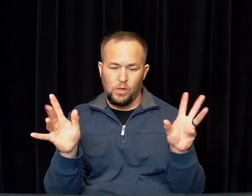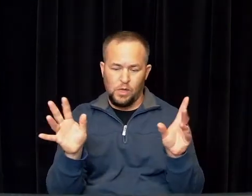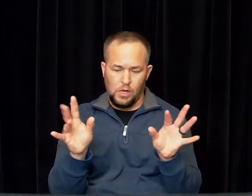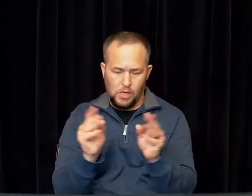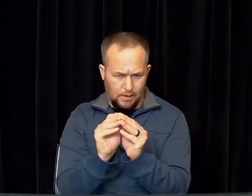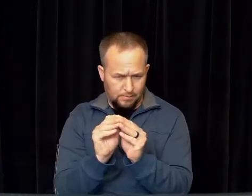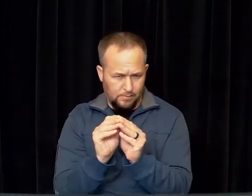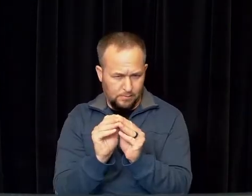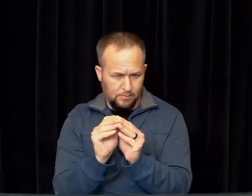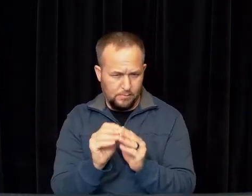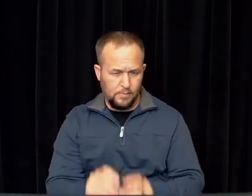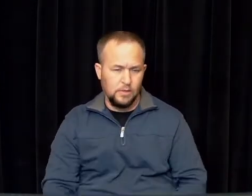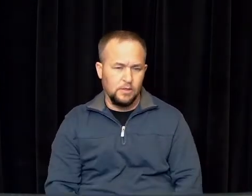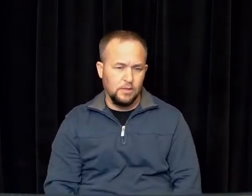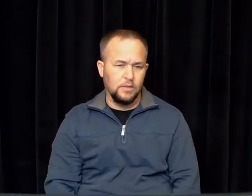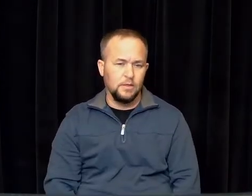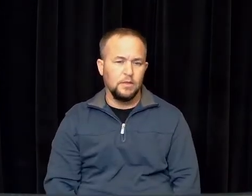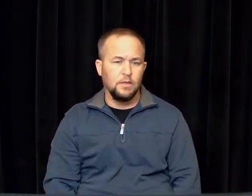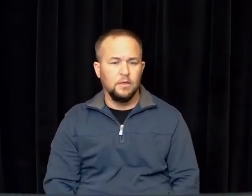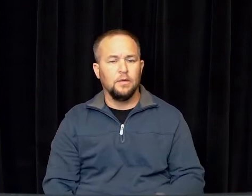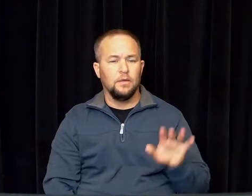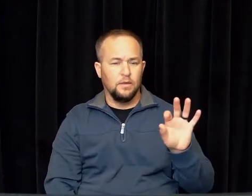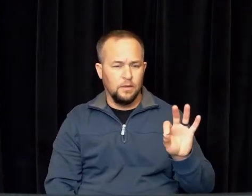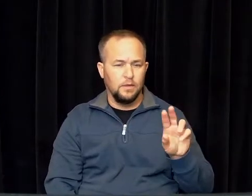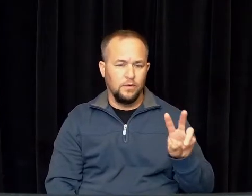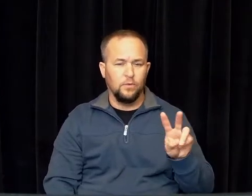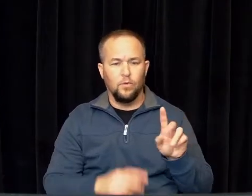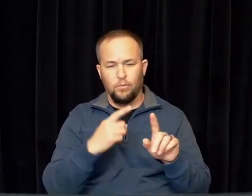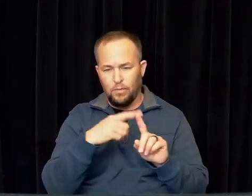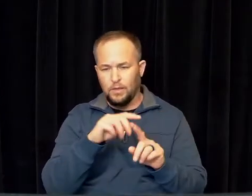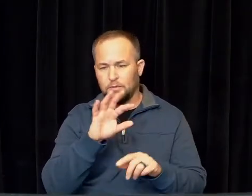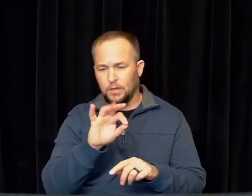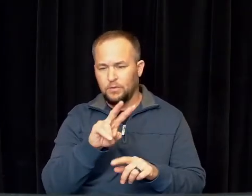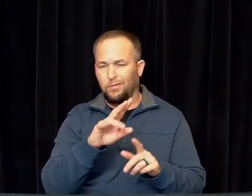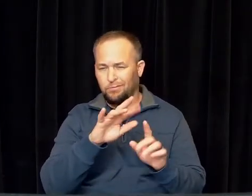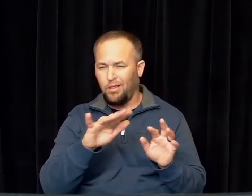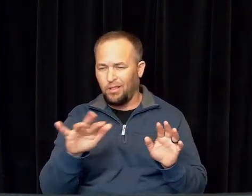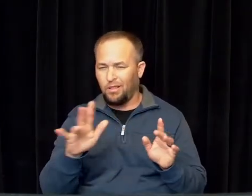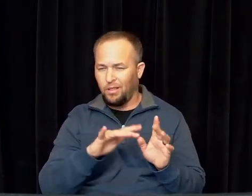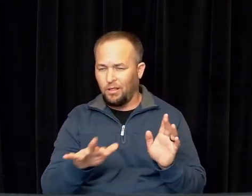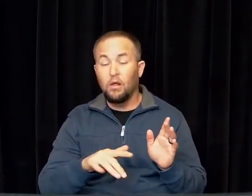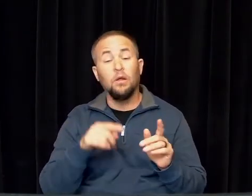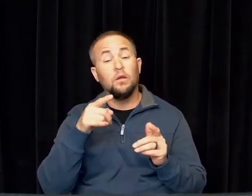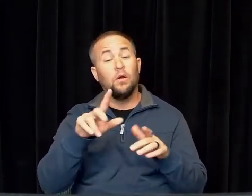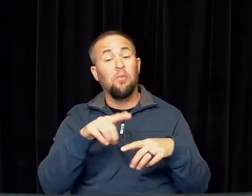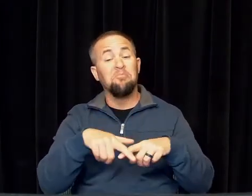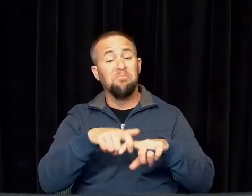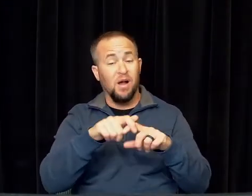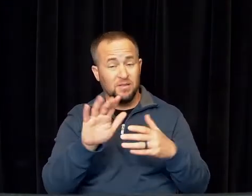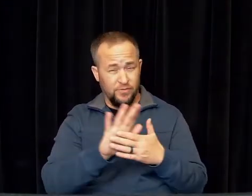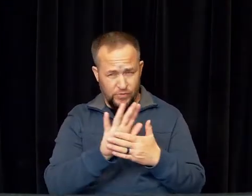92 + 92 + I'm gonna go ahead and continue. But, if you would go ahead and pause the video and